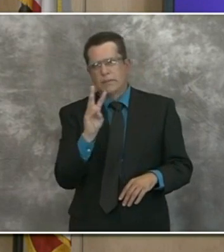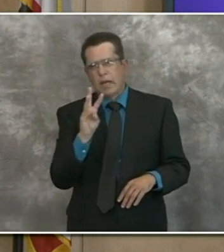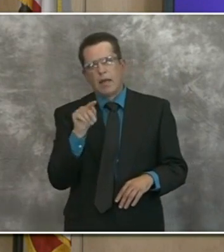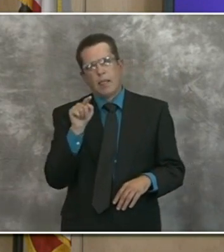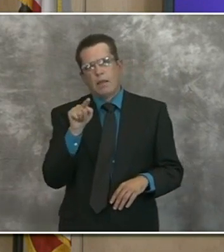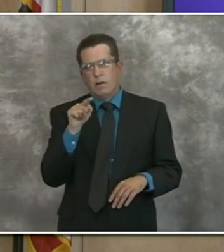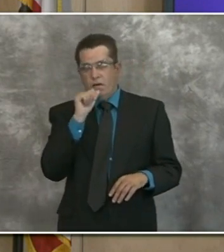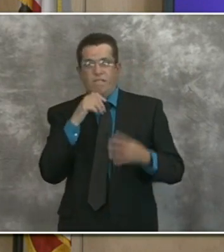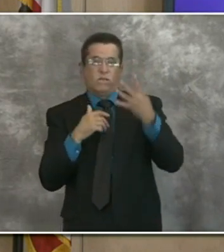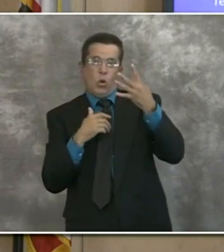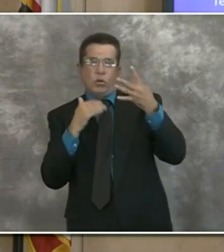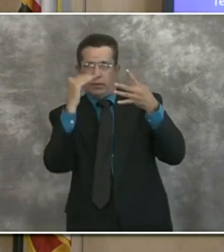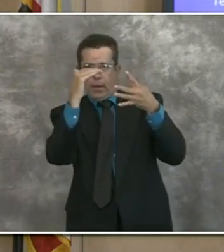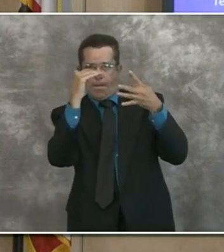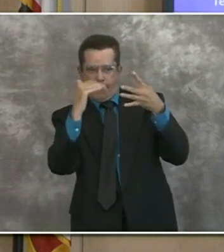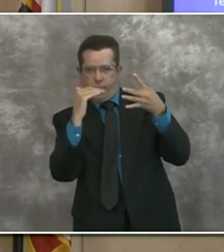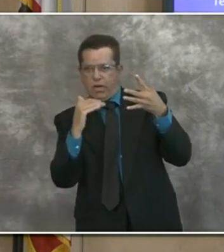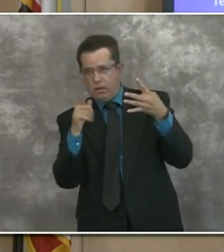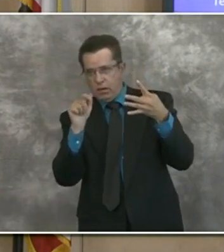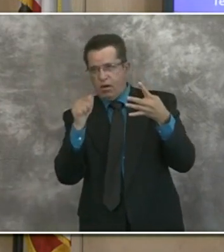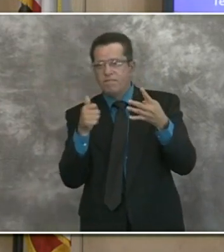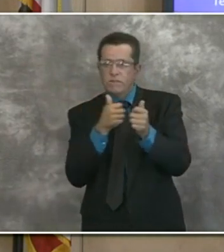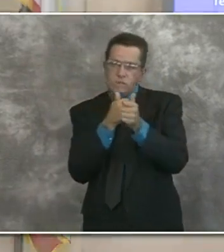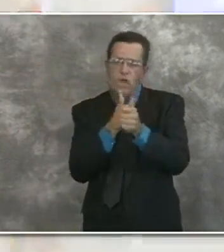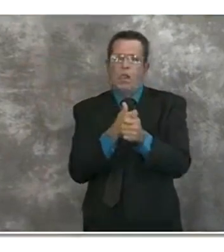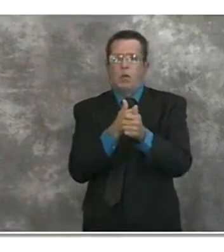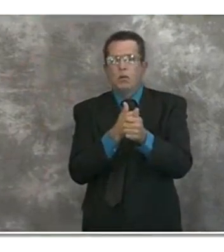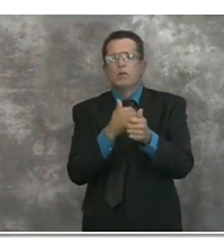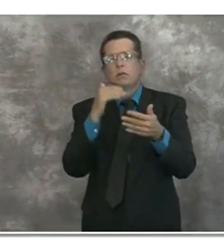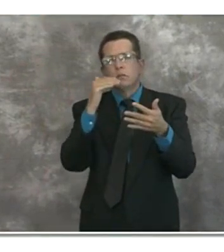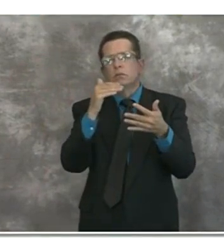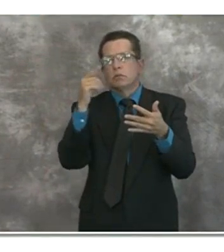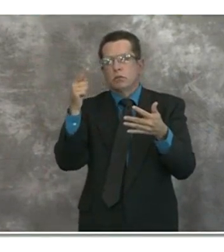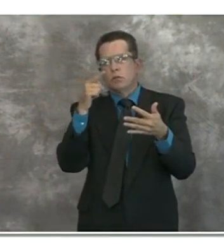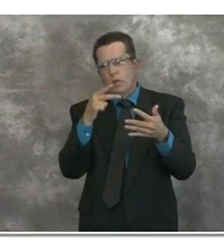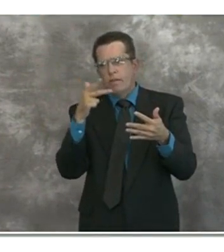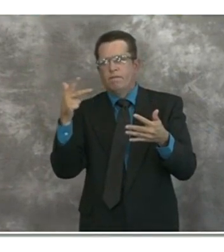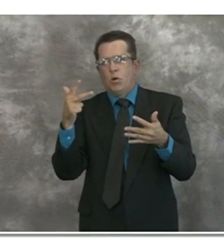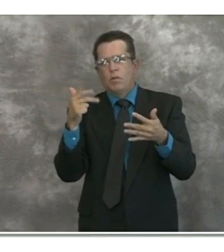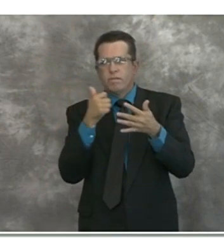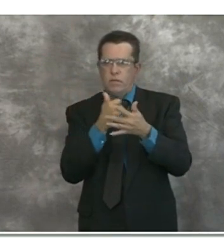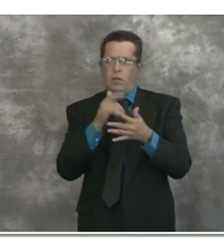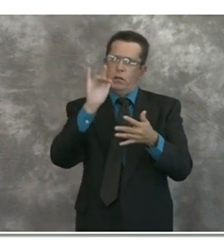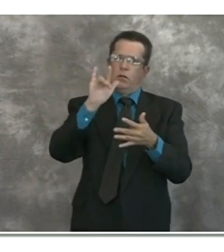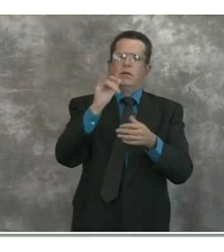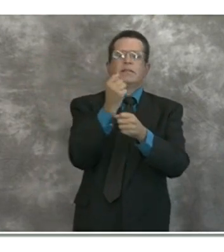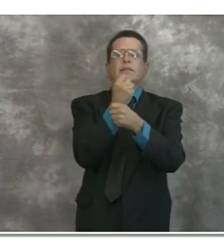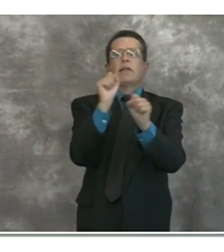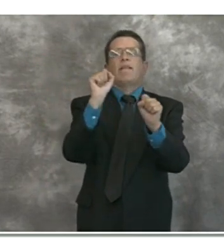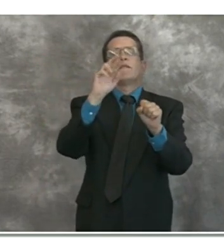WEBSITE CORONAVIRUS DEATHS YESTERDAY DOT COM. A PRETTY SIMPLE OUT 4 STEPS HERE THAT